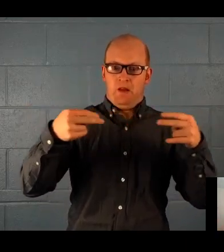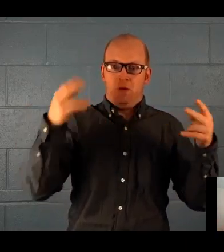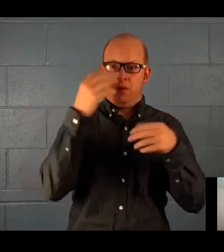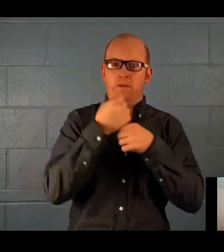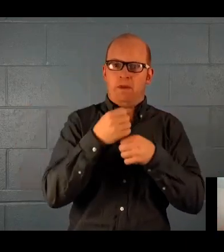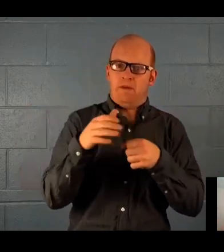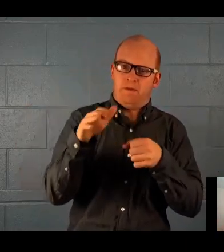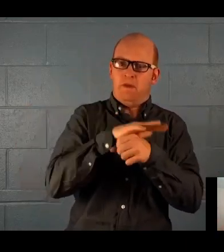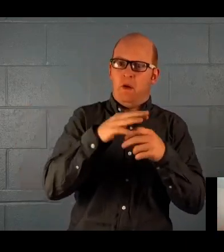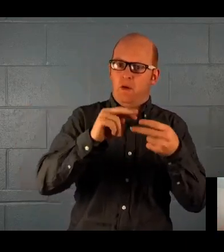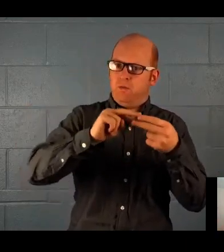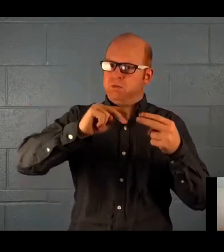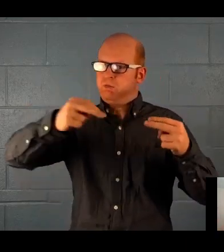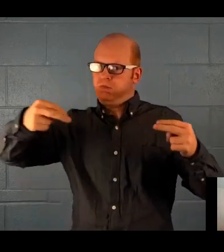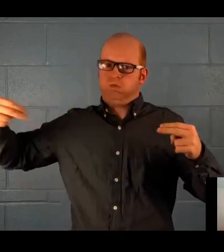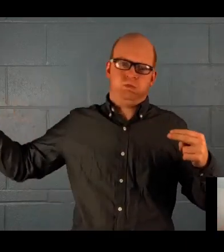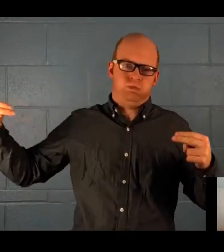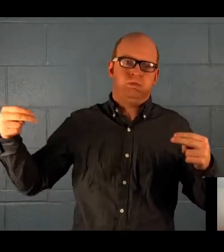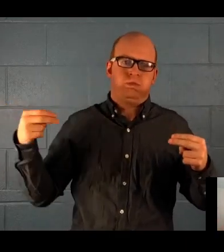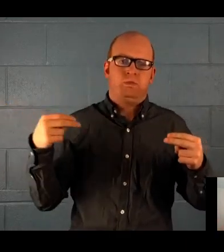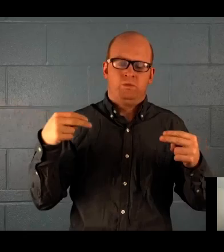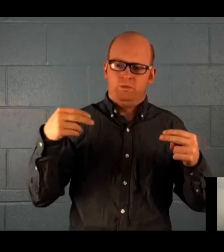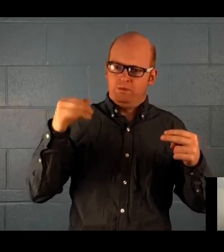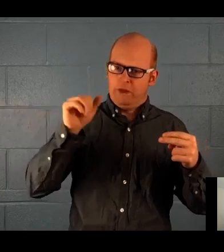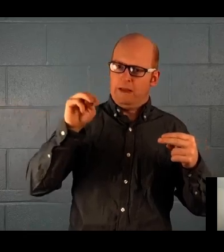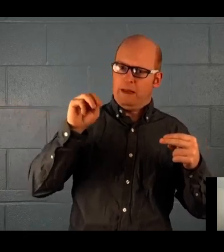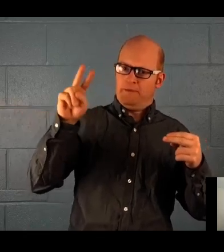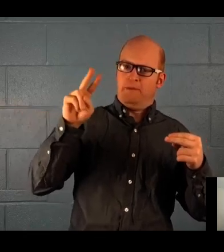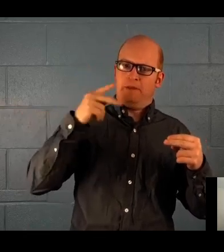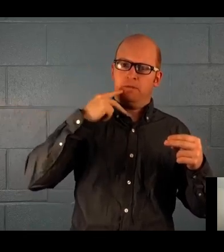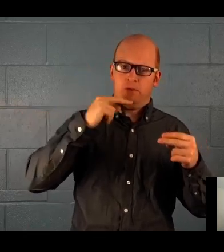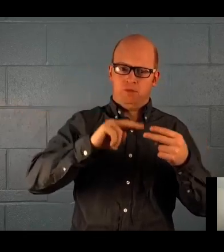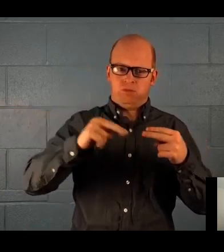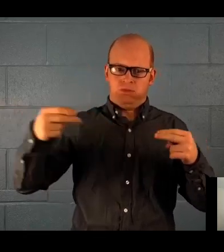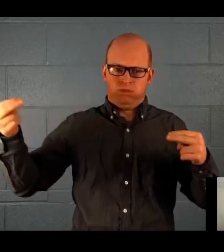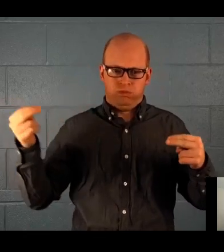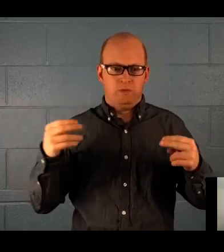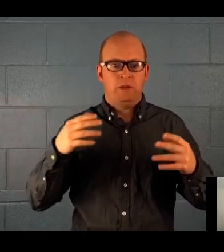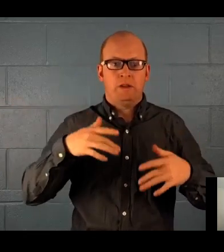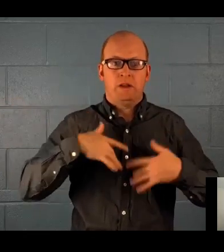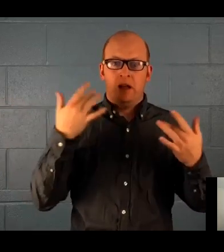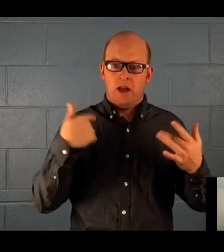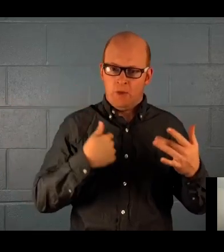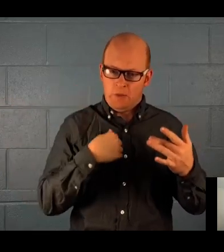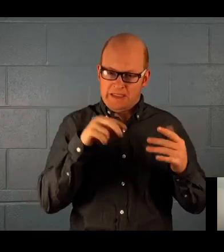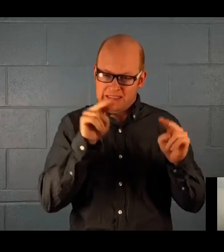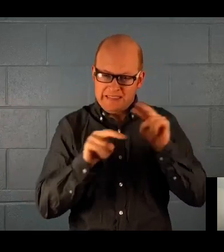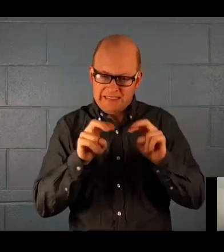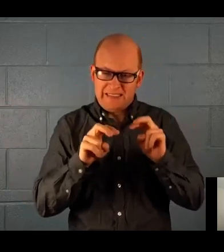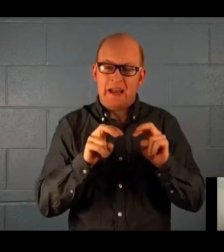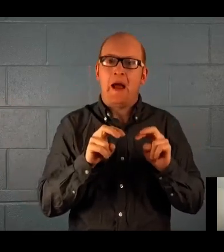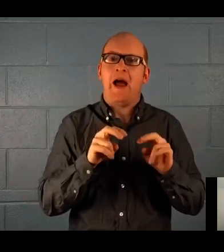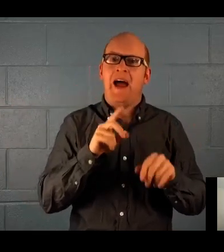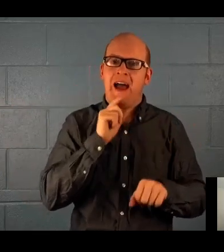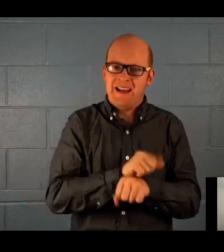go on to make full length myosin VIIA. Excitingly, we were able to show that the simple overlap